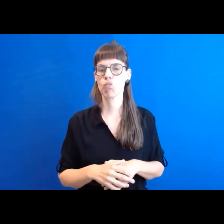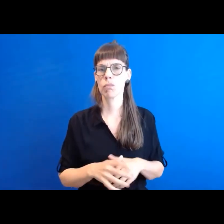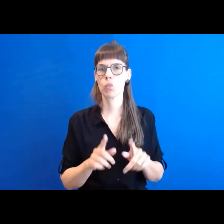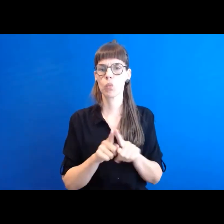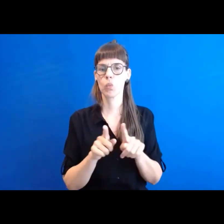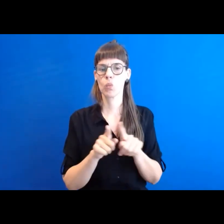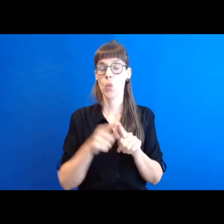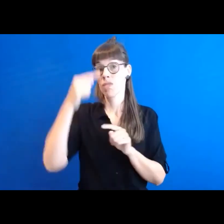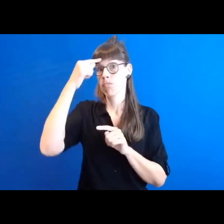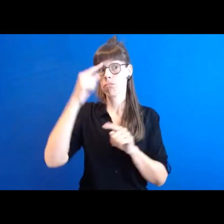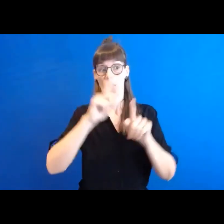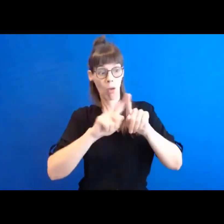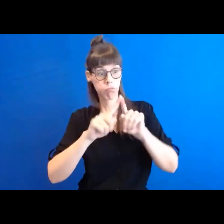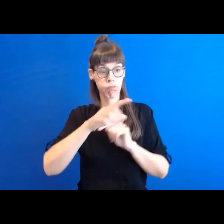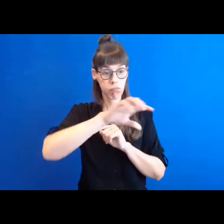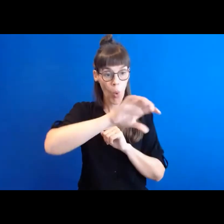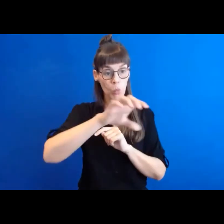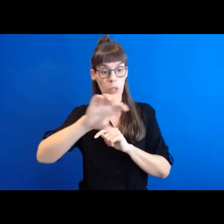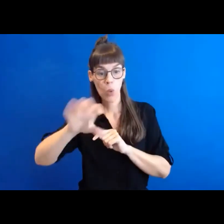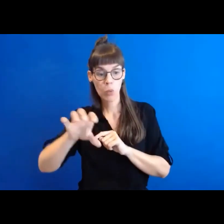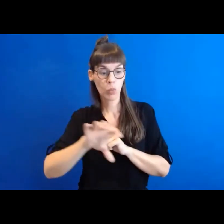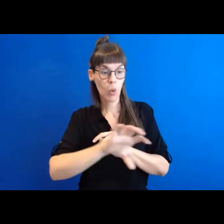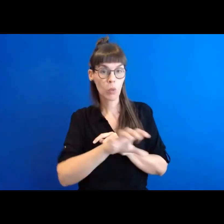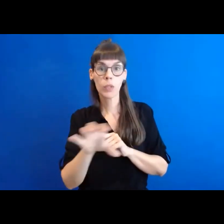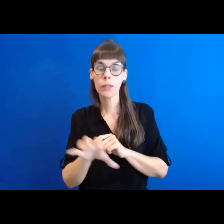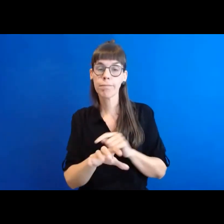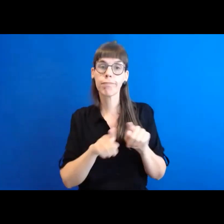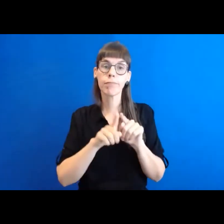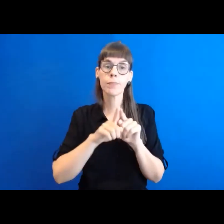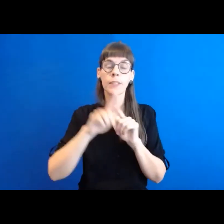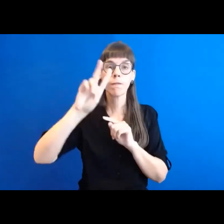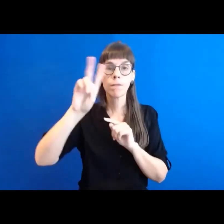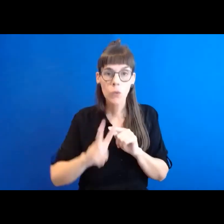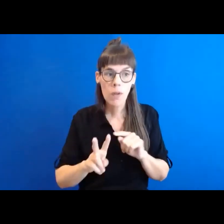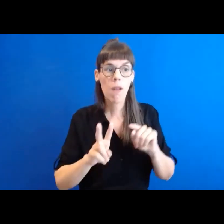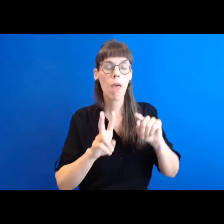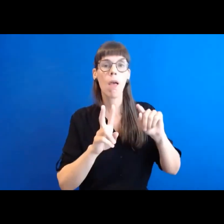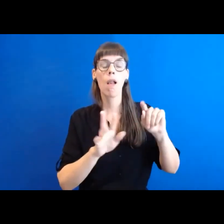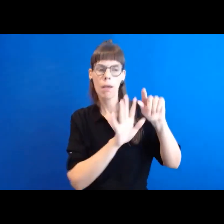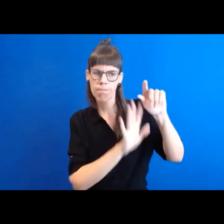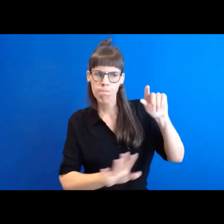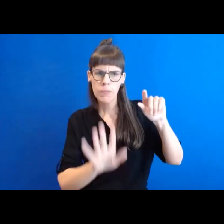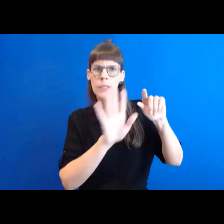Guatemala and El Salvador when we began this investigation, the idea was to get centred on the (?) ability. We have in mind the different countries